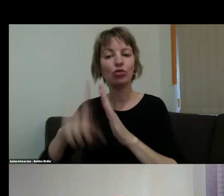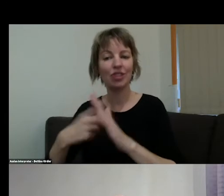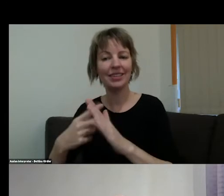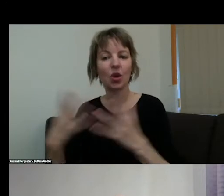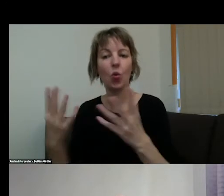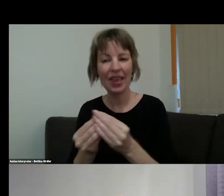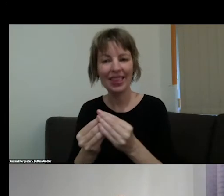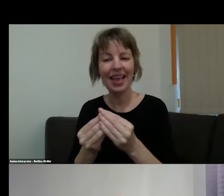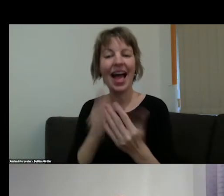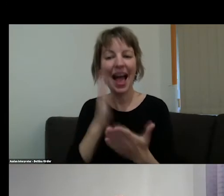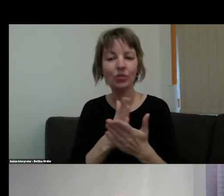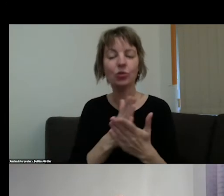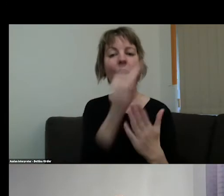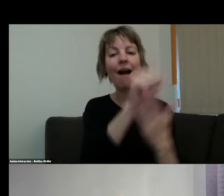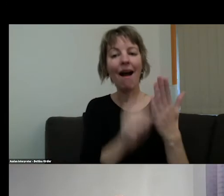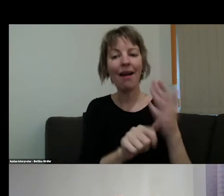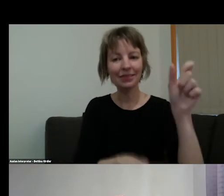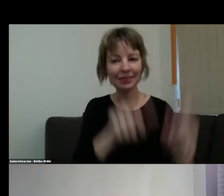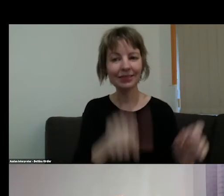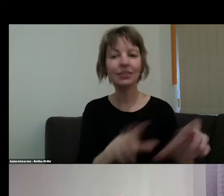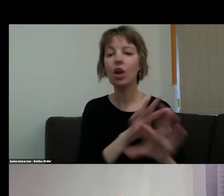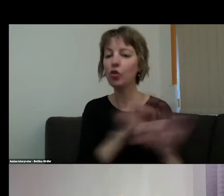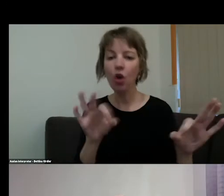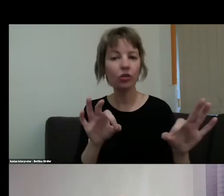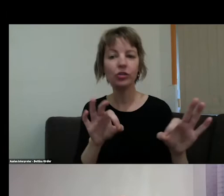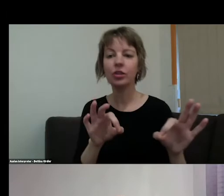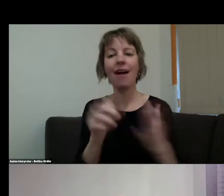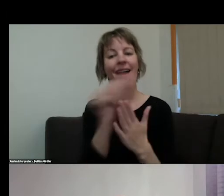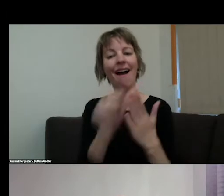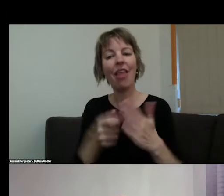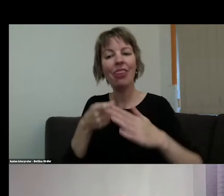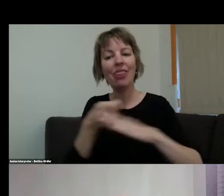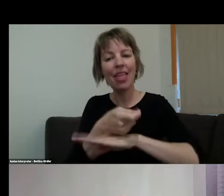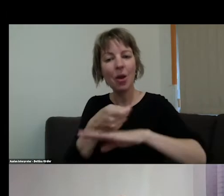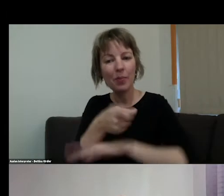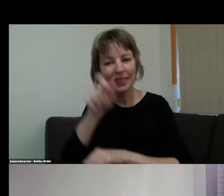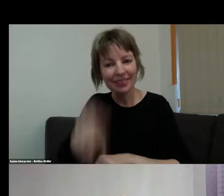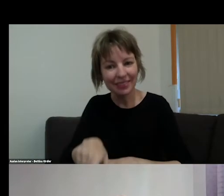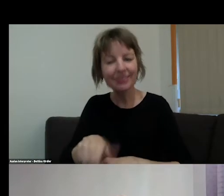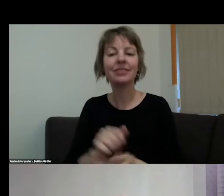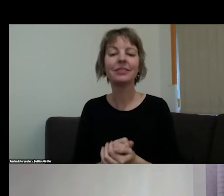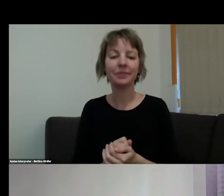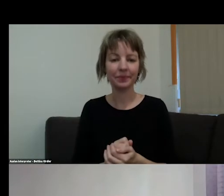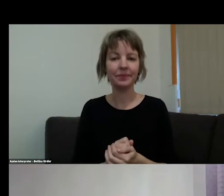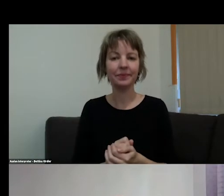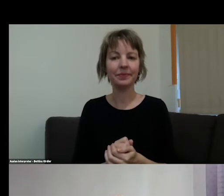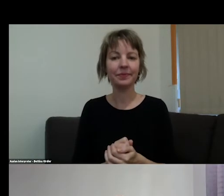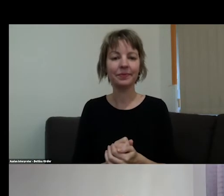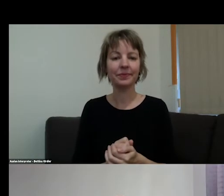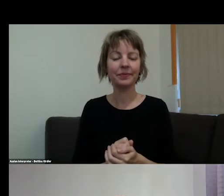And we've actually found that that's been through Defence science technology, psych research and our own research.